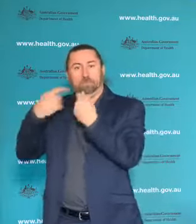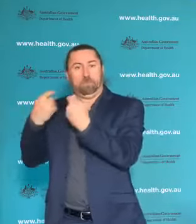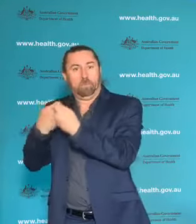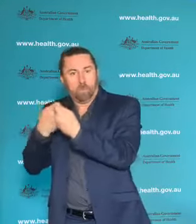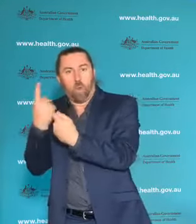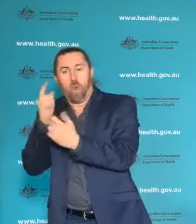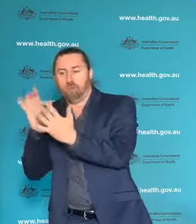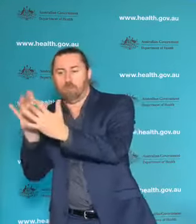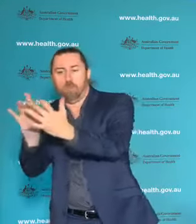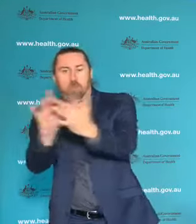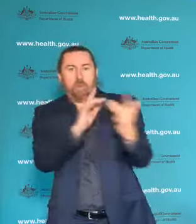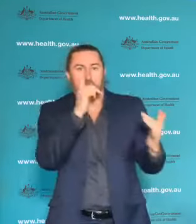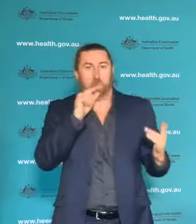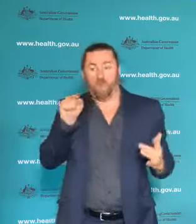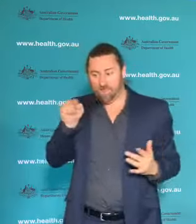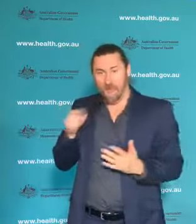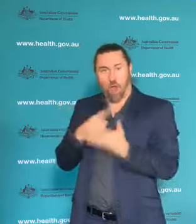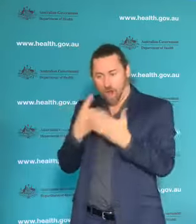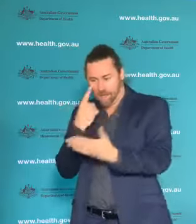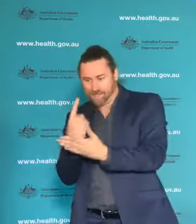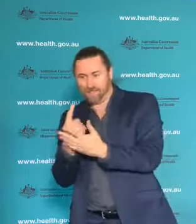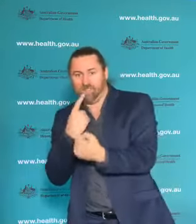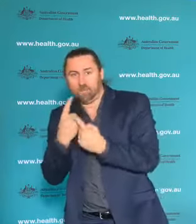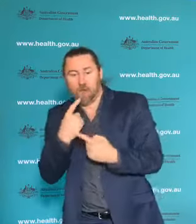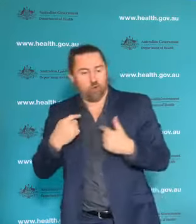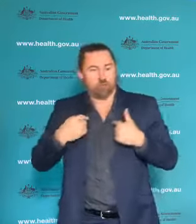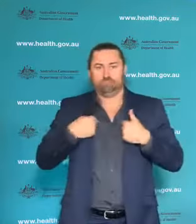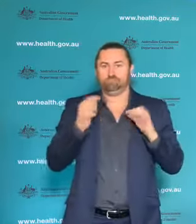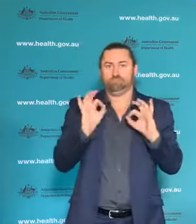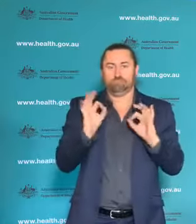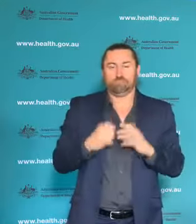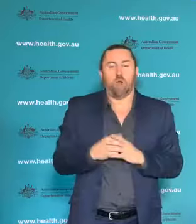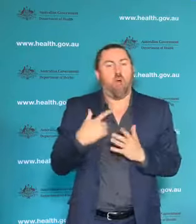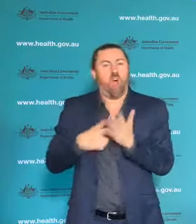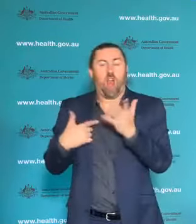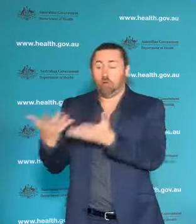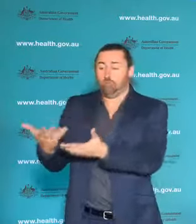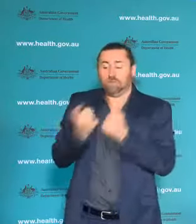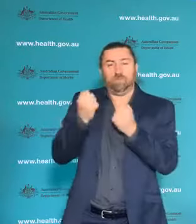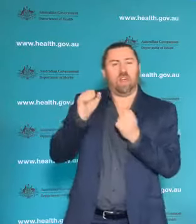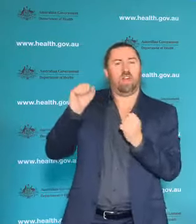and territory health departments. So we do get occasional reports from